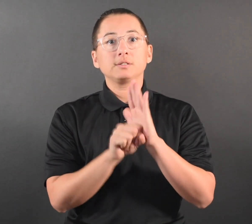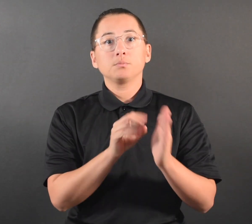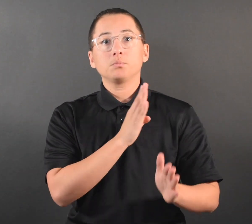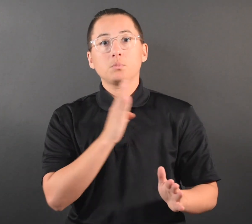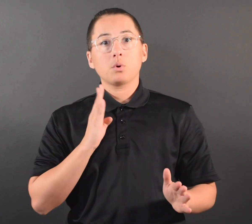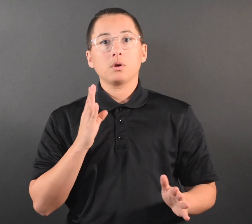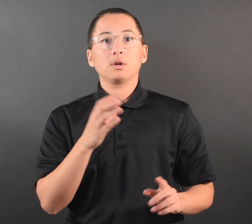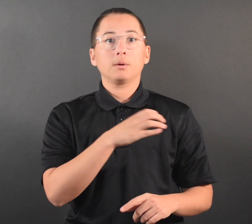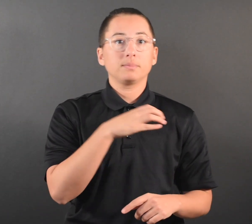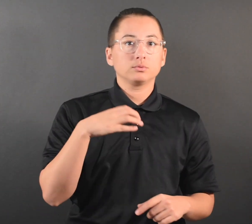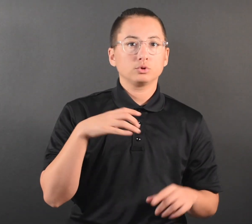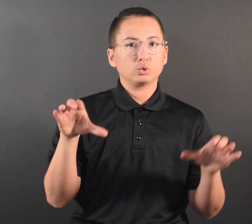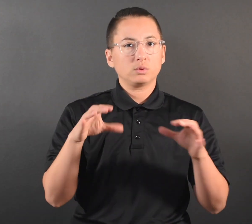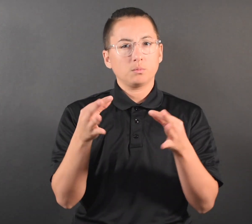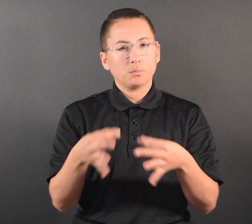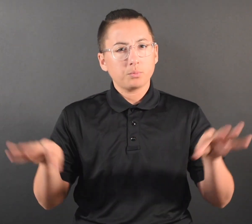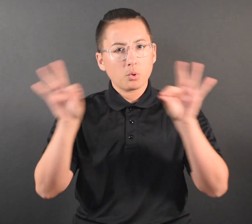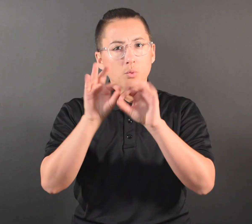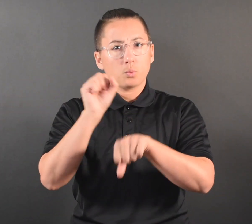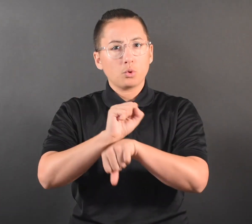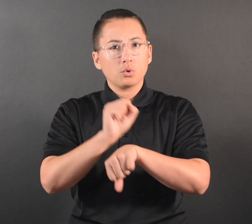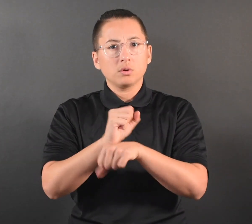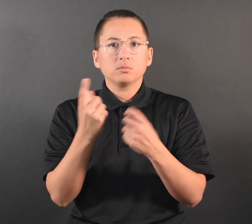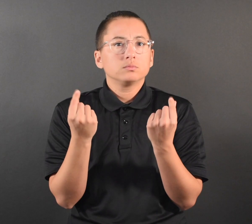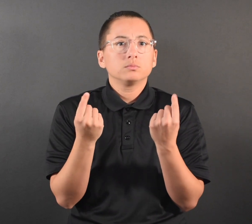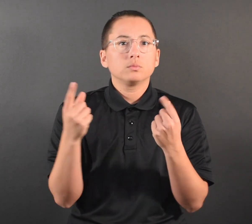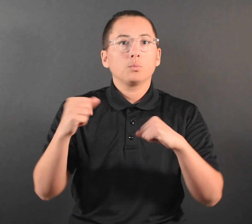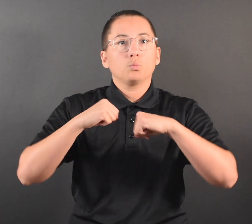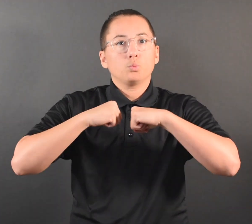State boards and commissions do important work that includes protecting the public,